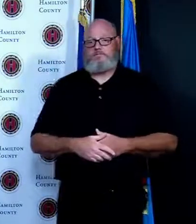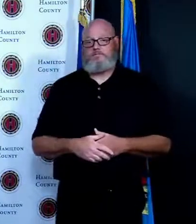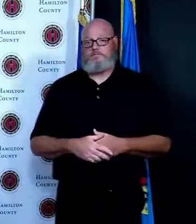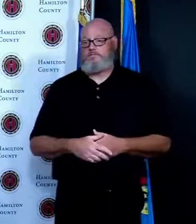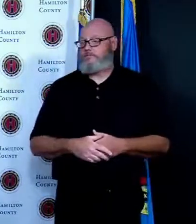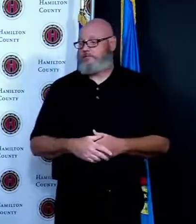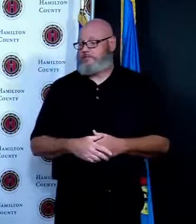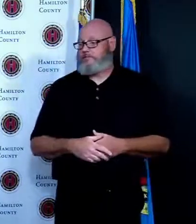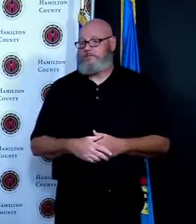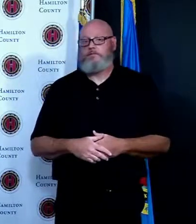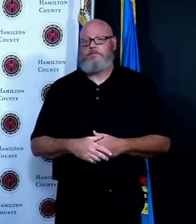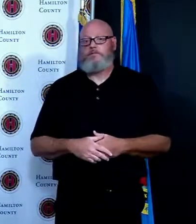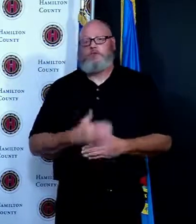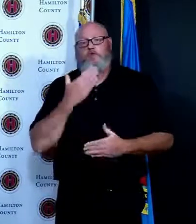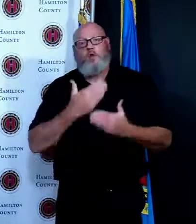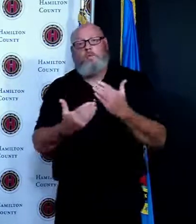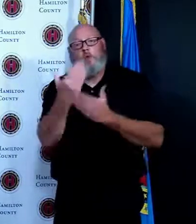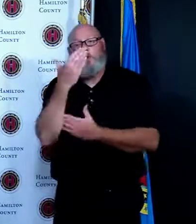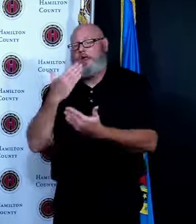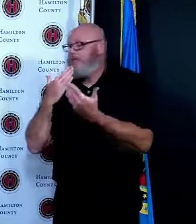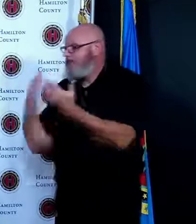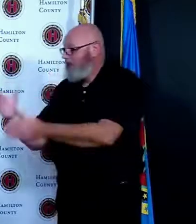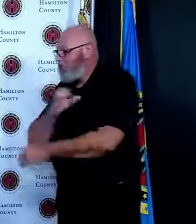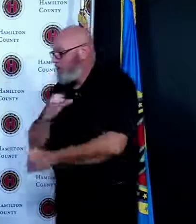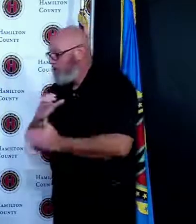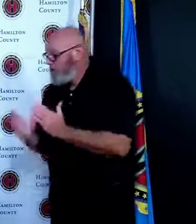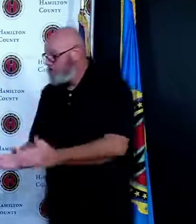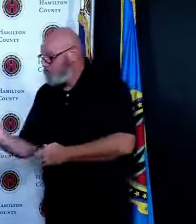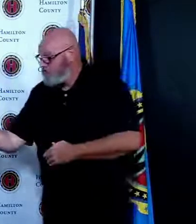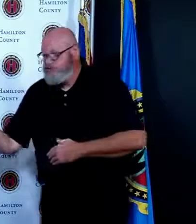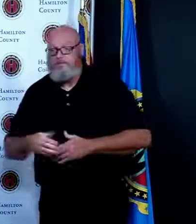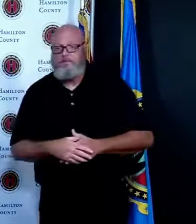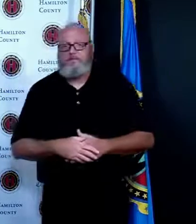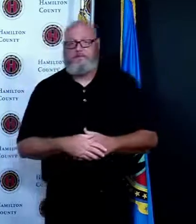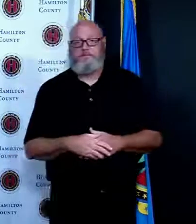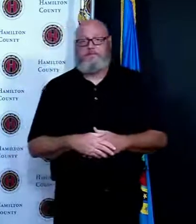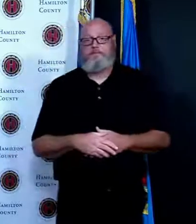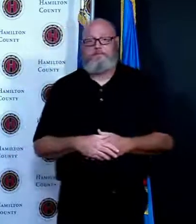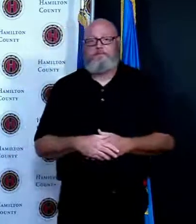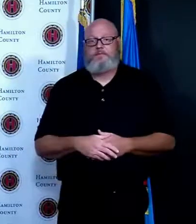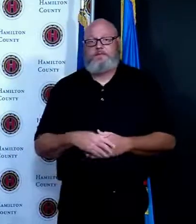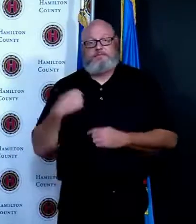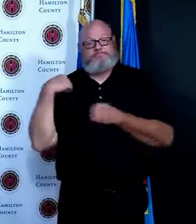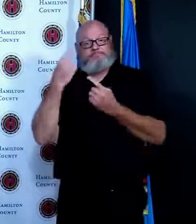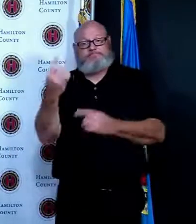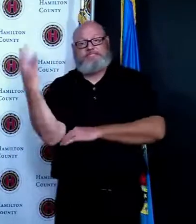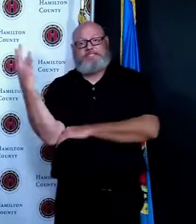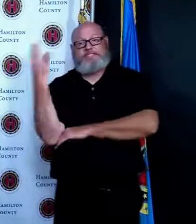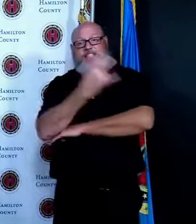good morning and thank you Commissioner so over the last seven days we have seen Covid-19 cases